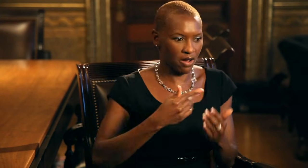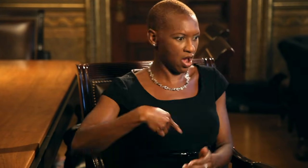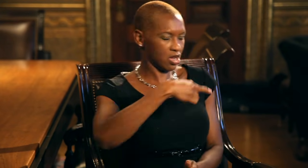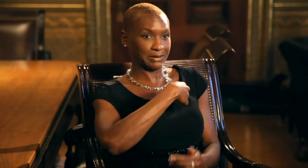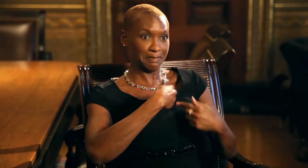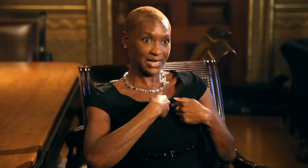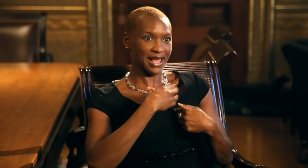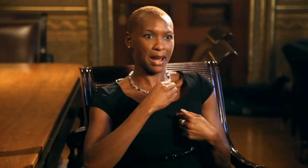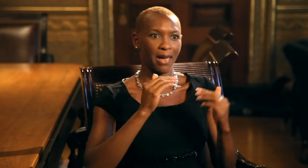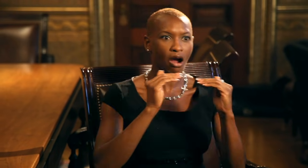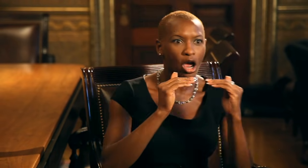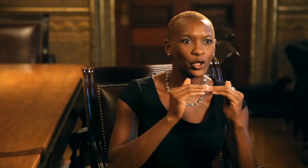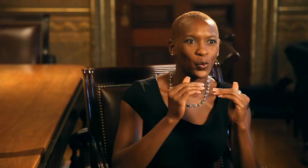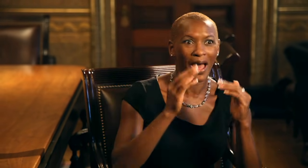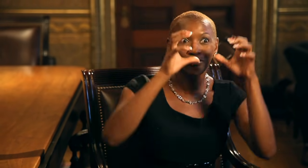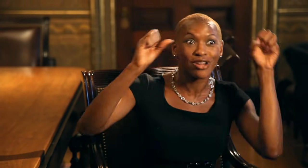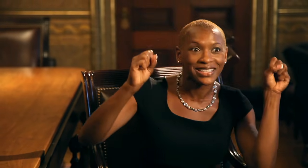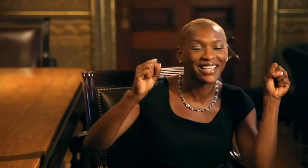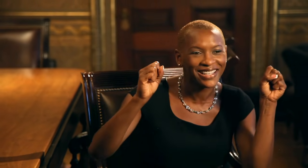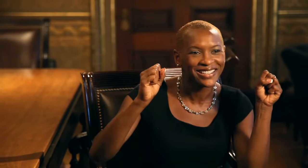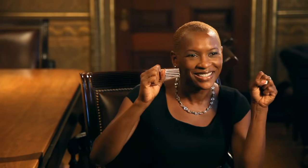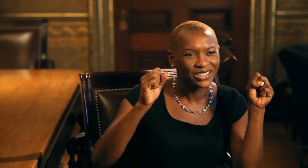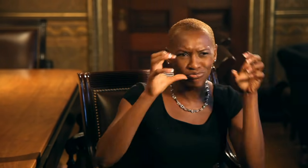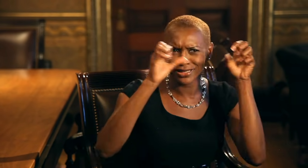for myself and for my colleagues, and the President.